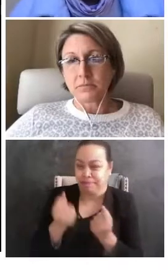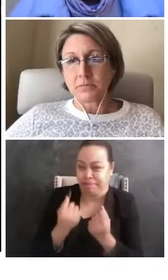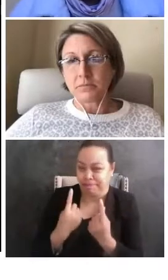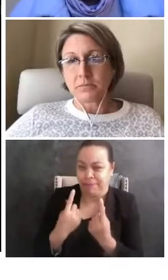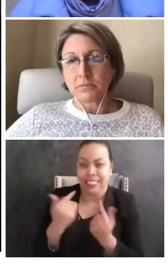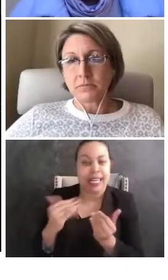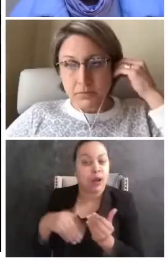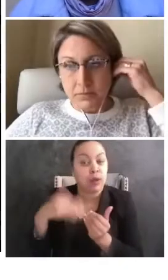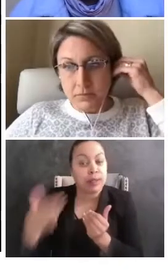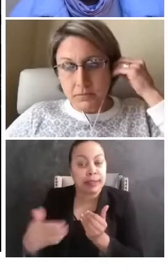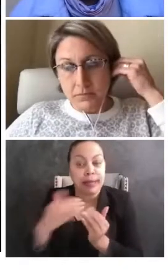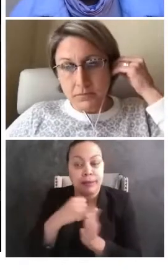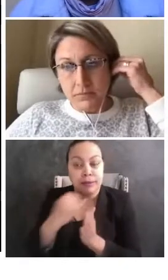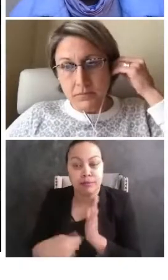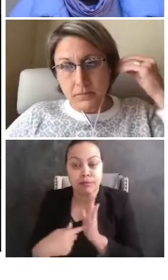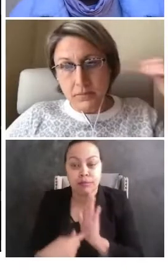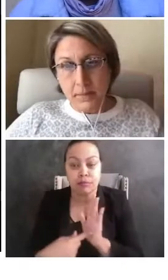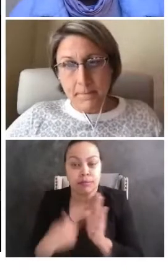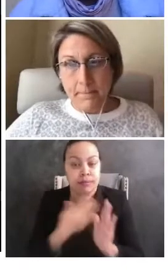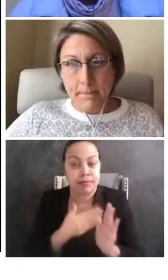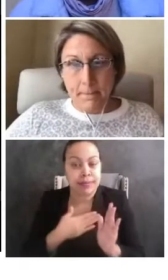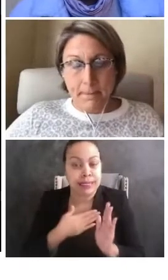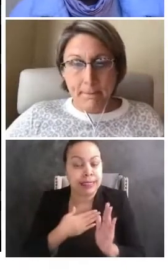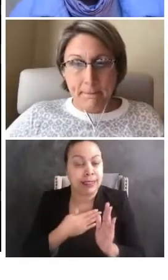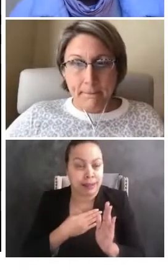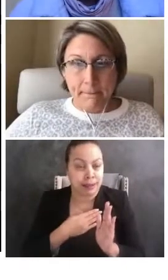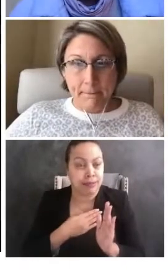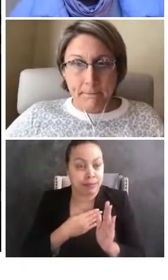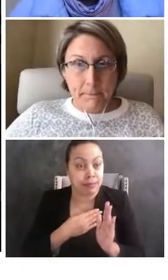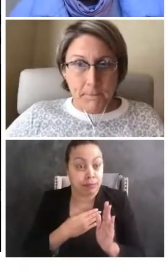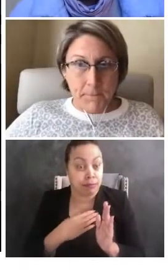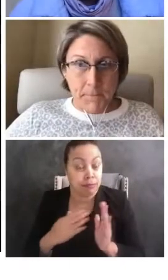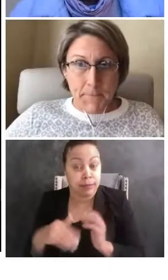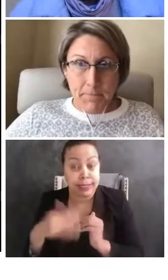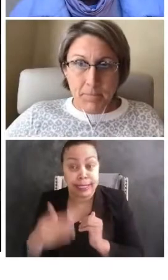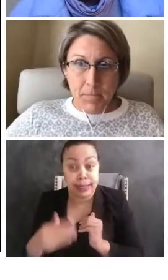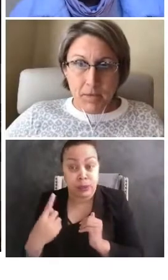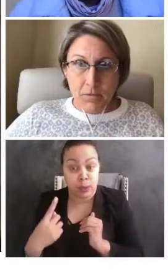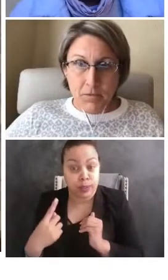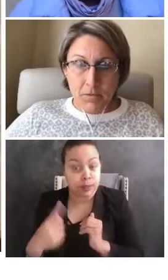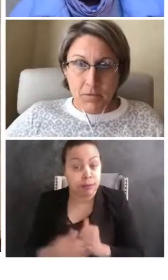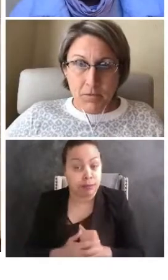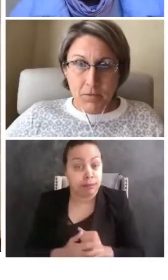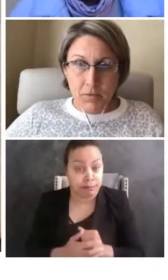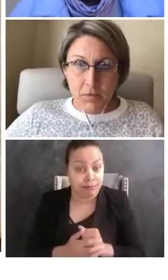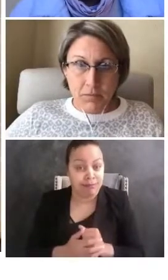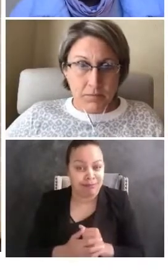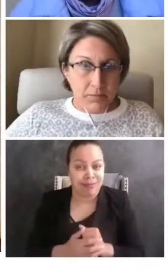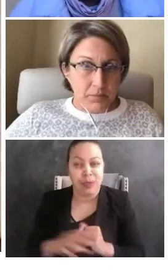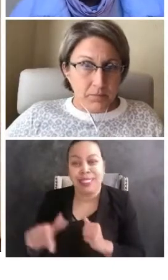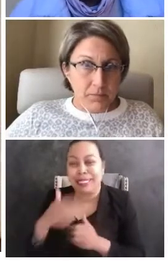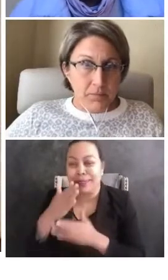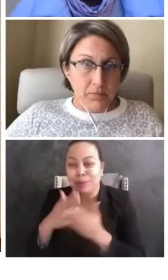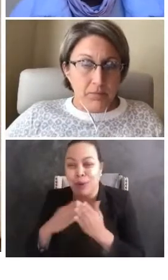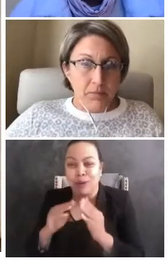Let's move on to the next piece.